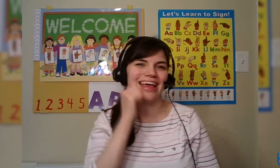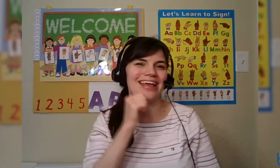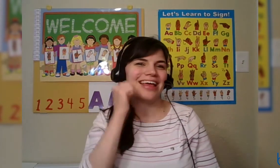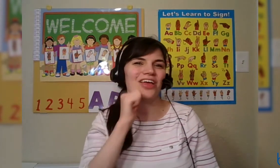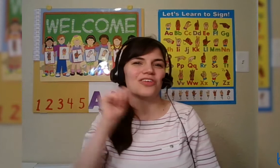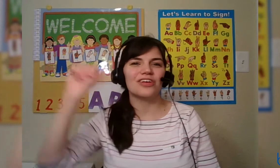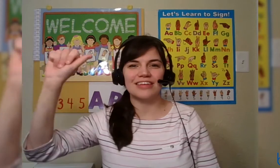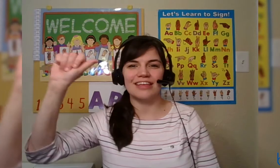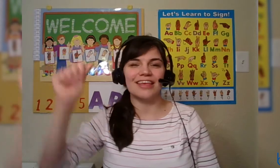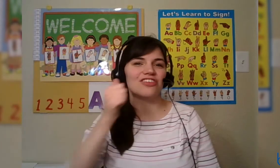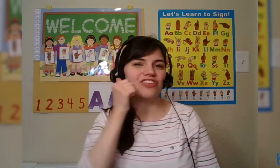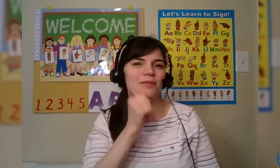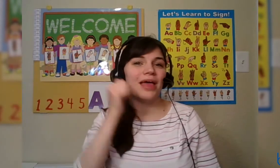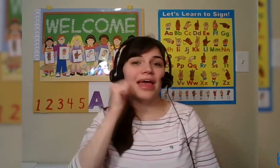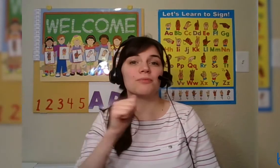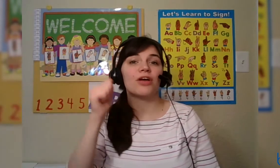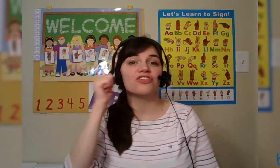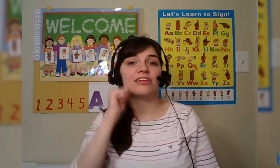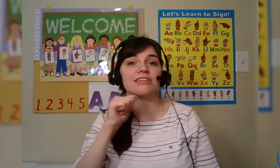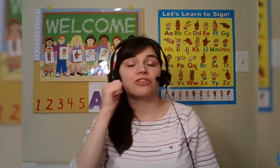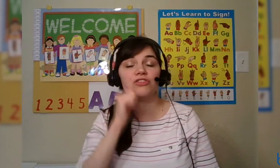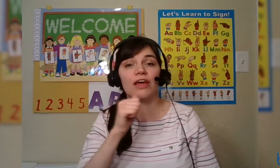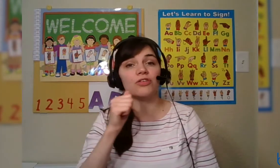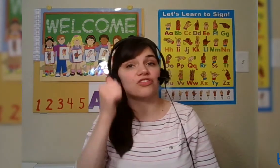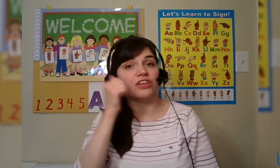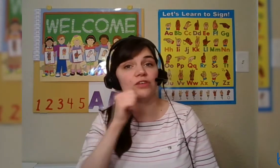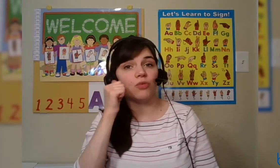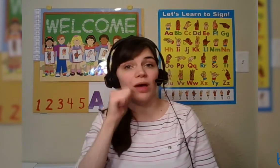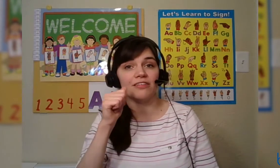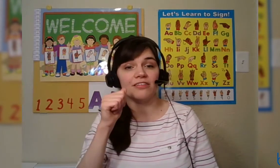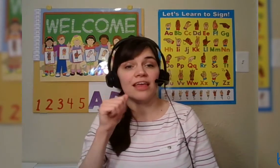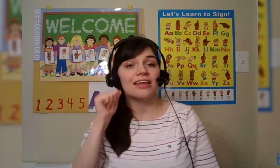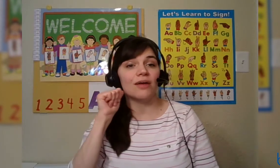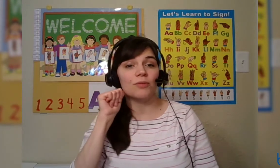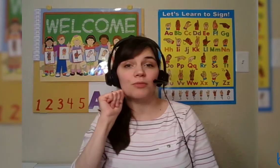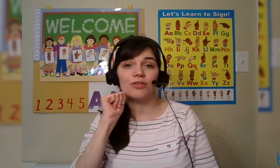you're gonna take the A-shape and brush it down your cheek twice. Now remember,